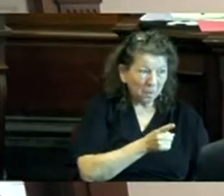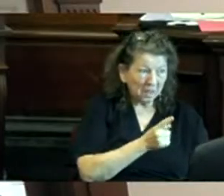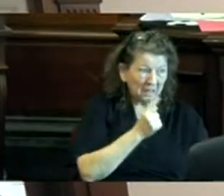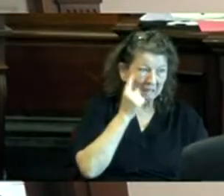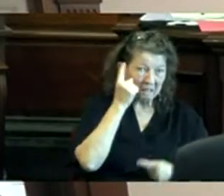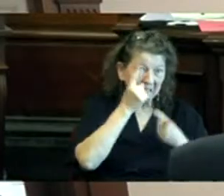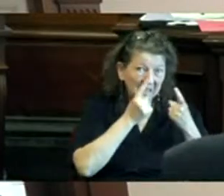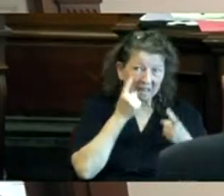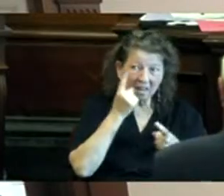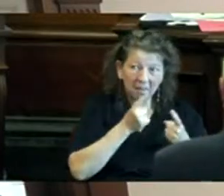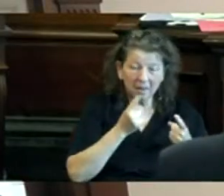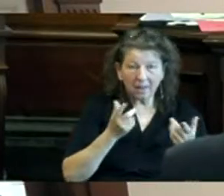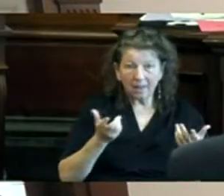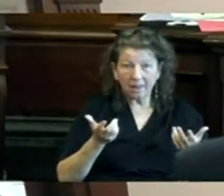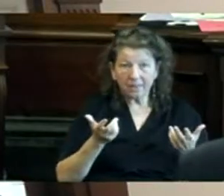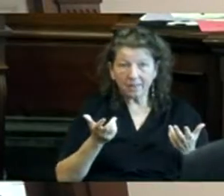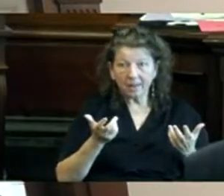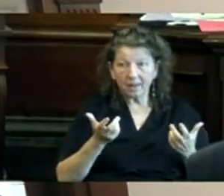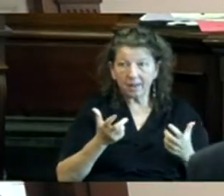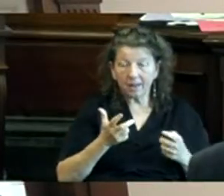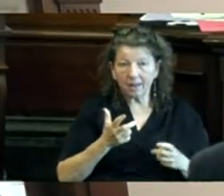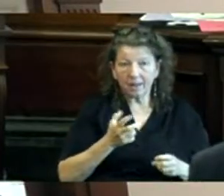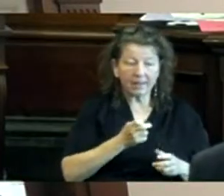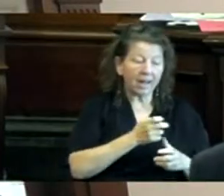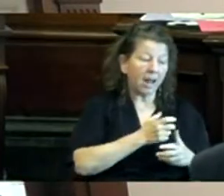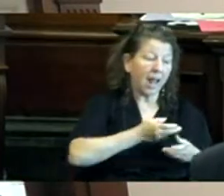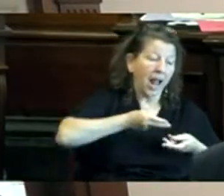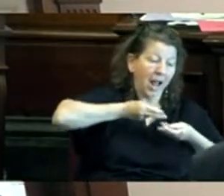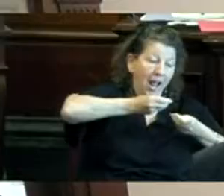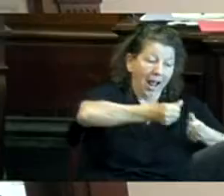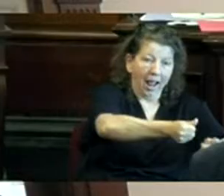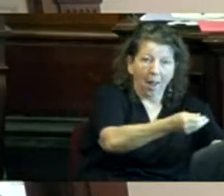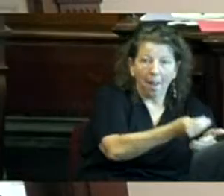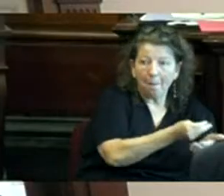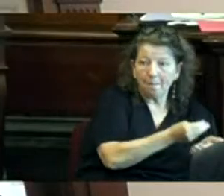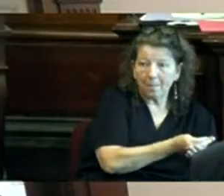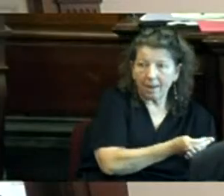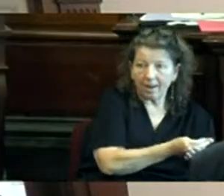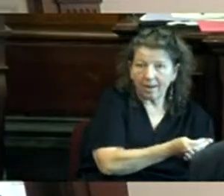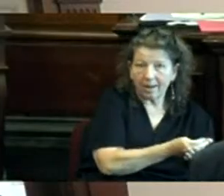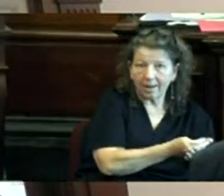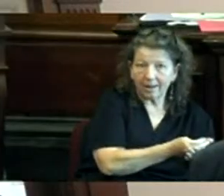exist somewhere else. Are we